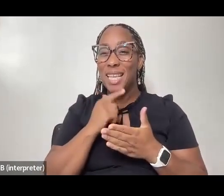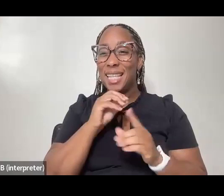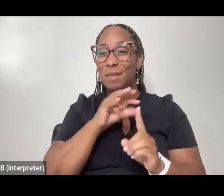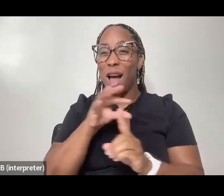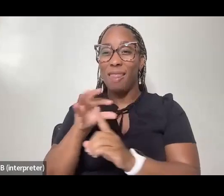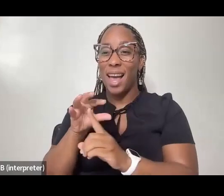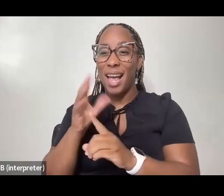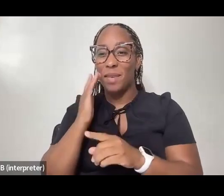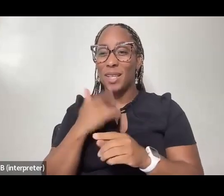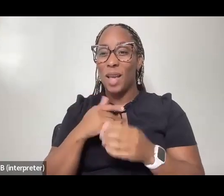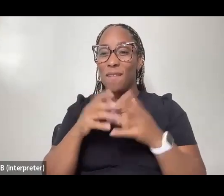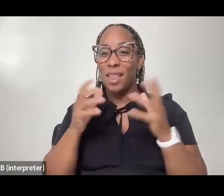because we have got a lot of folks.